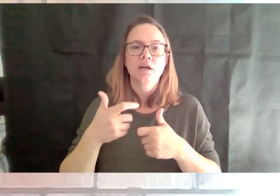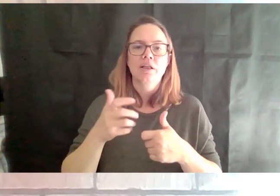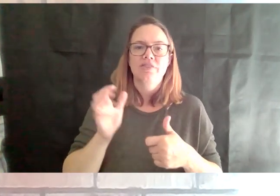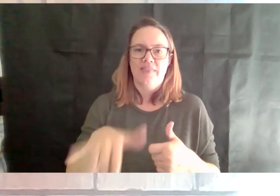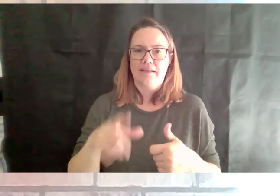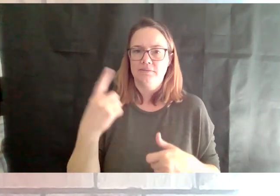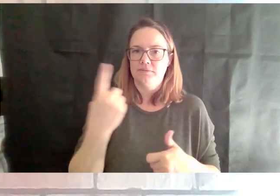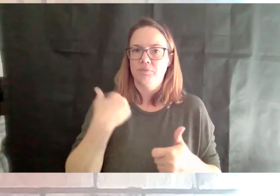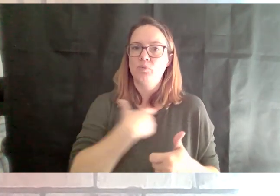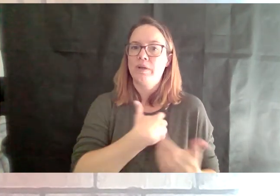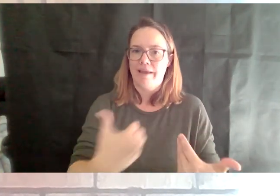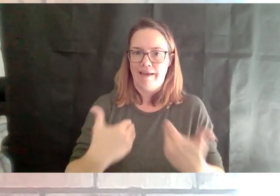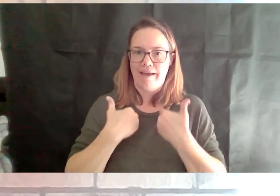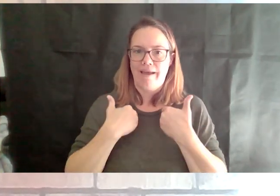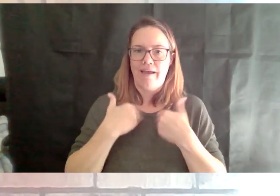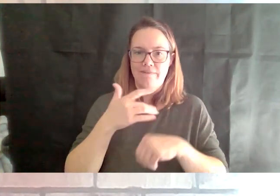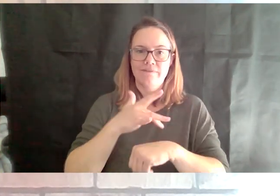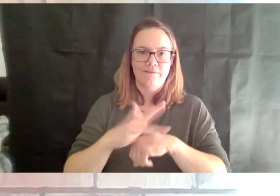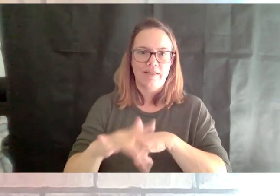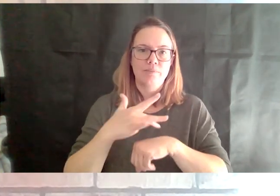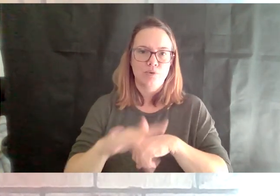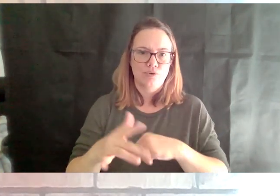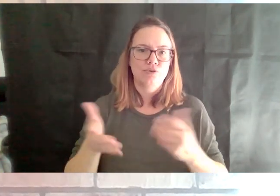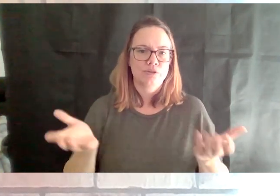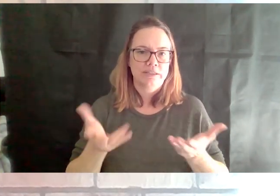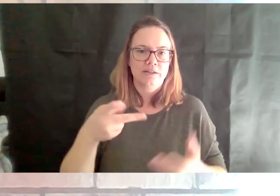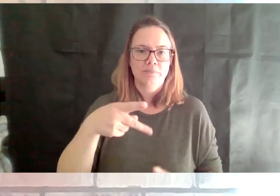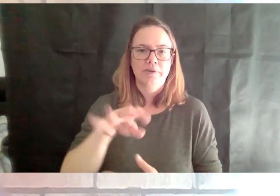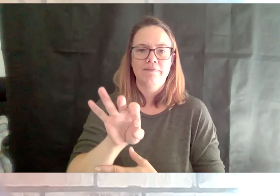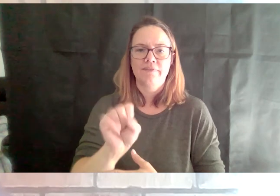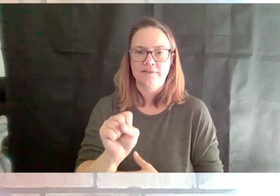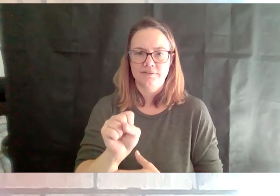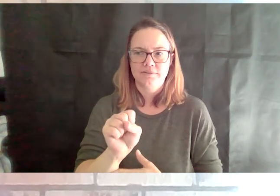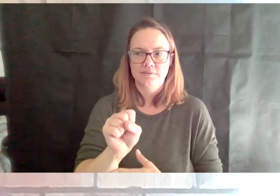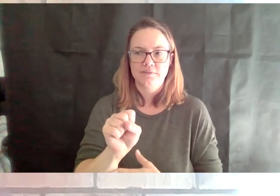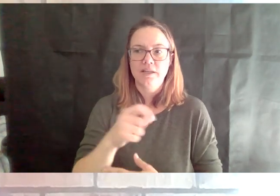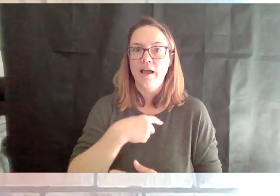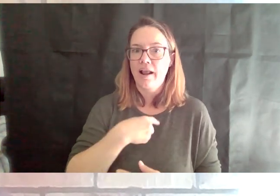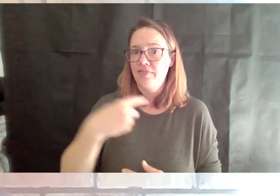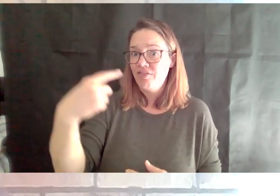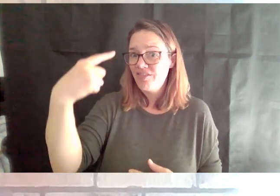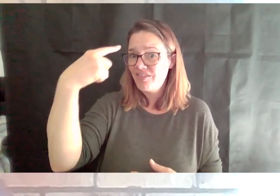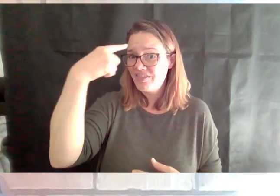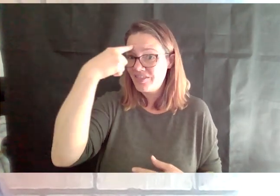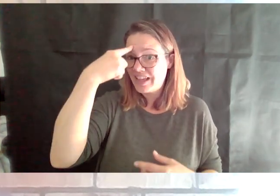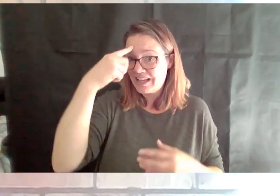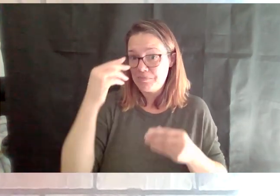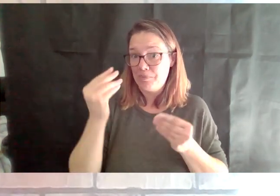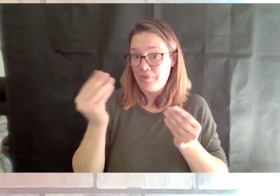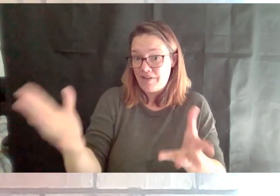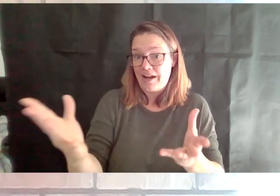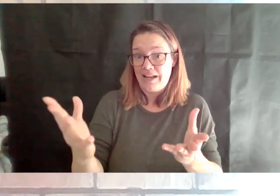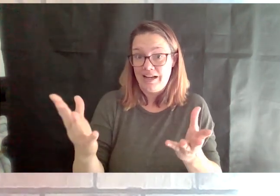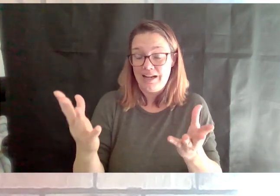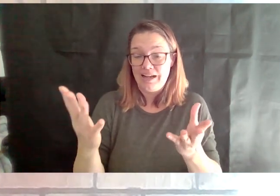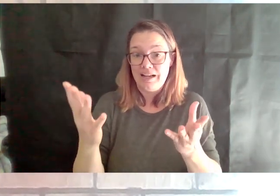do have available here at PFS. I believe being able to do this breaks down the barrier